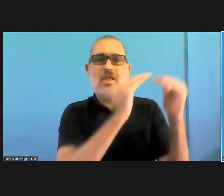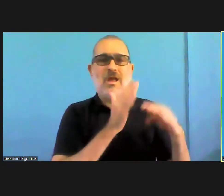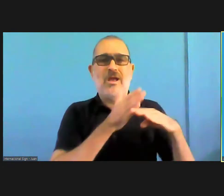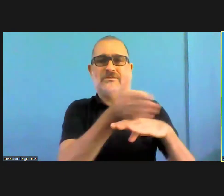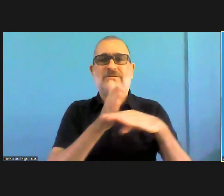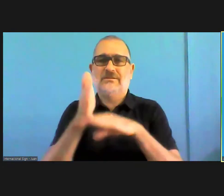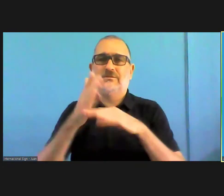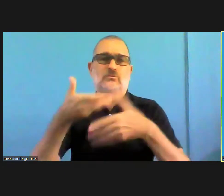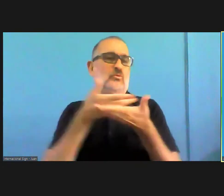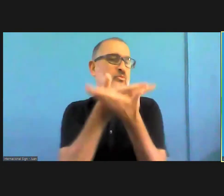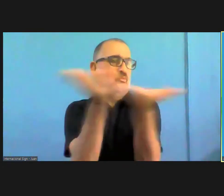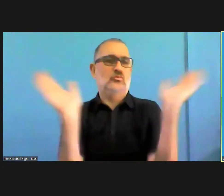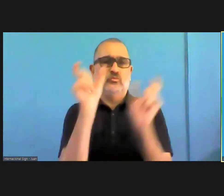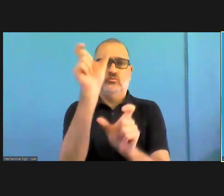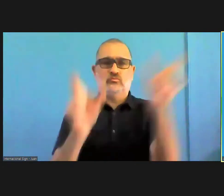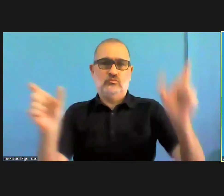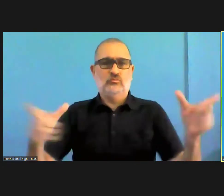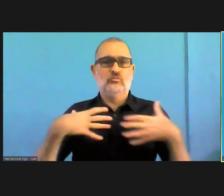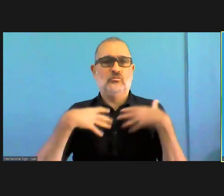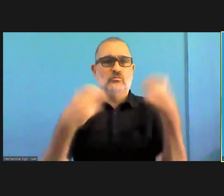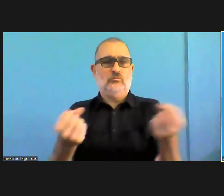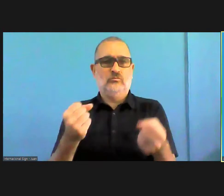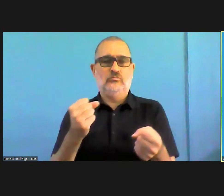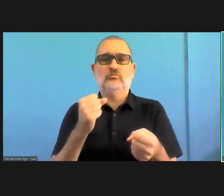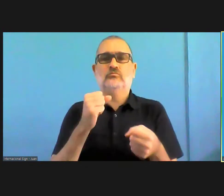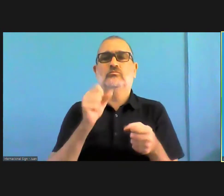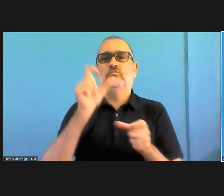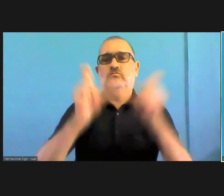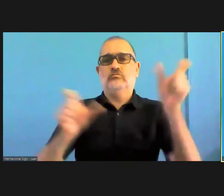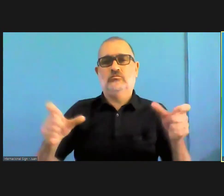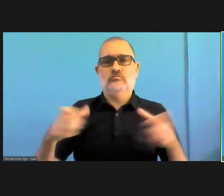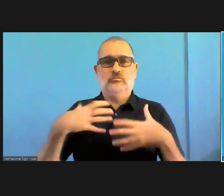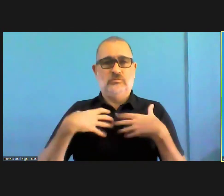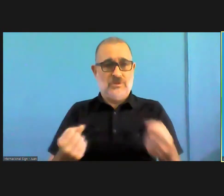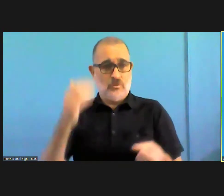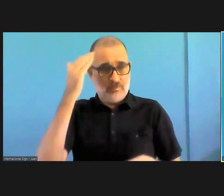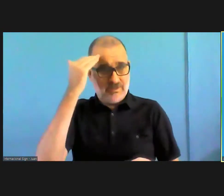community health services, or population-based health services.